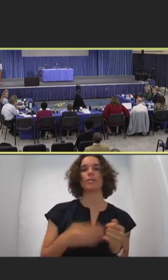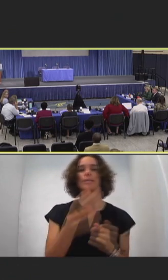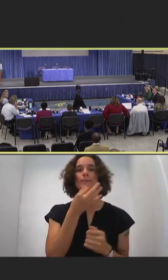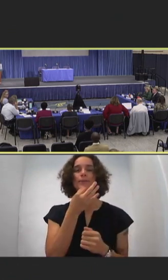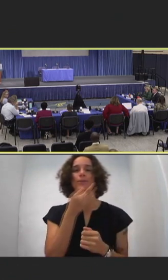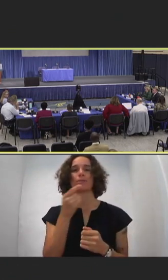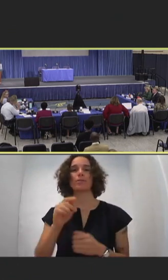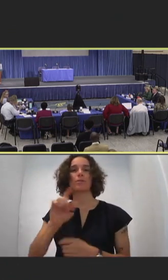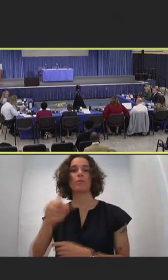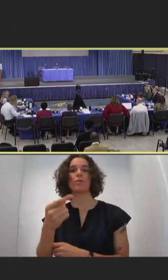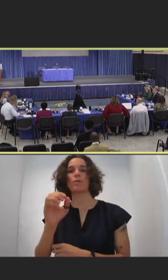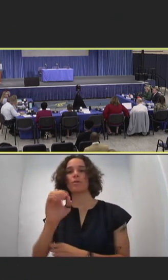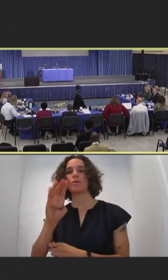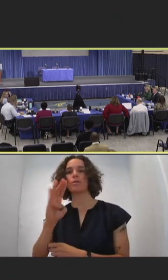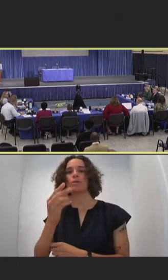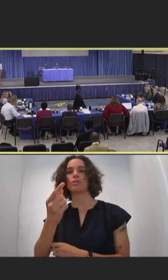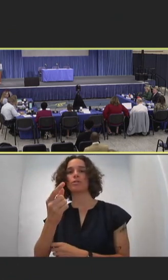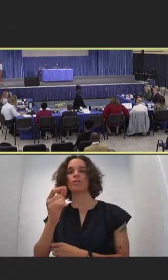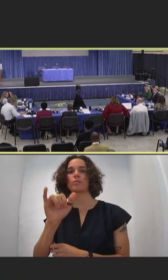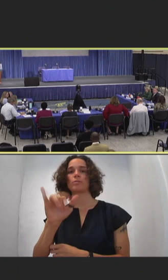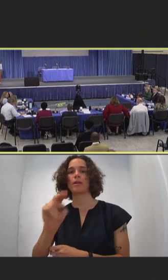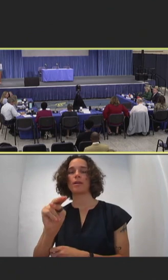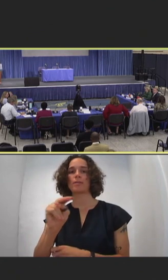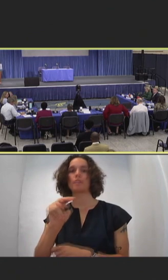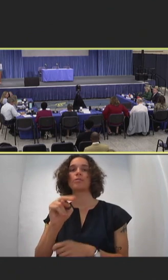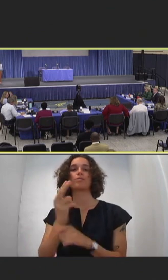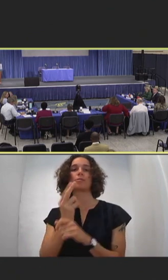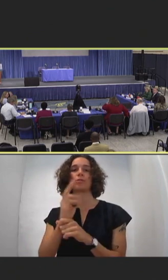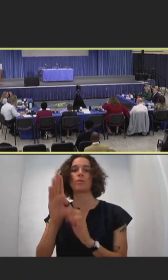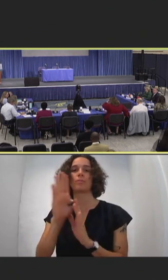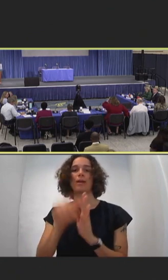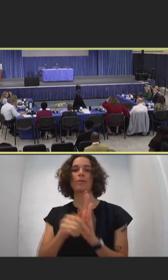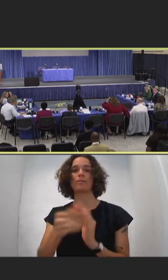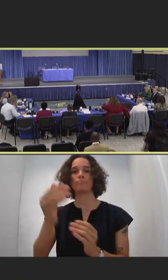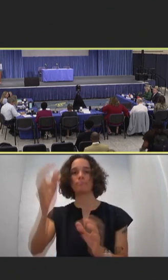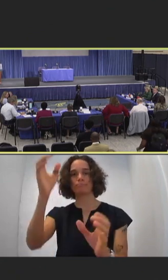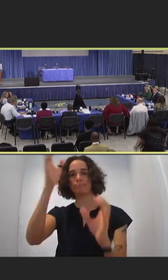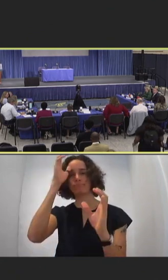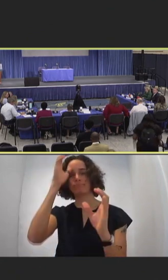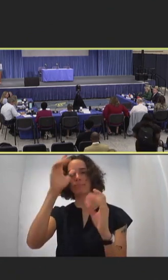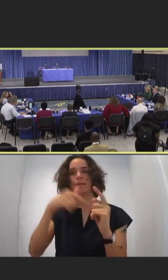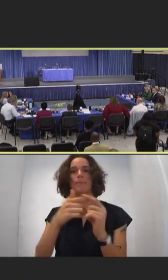obstetrics and maternal fetal medicine as well as her varied research expertise to